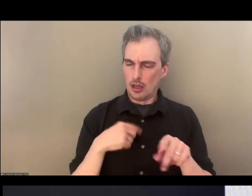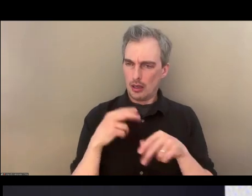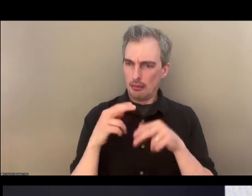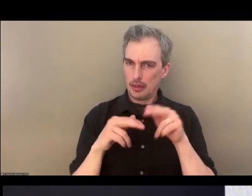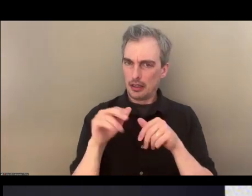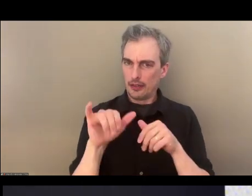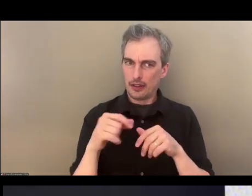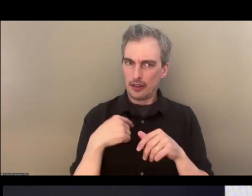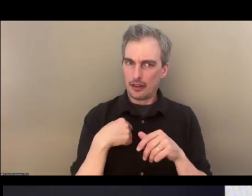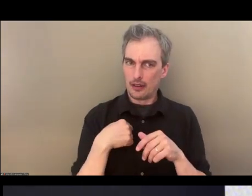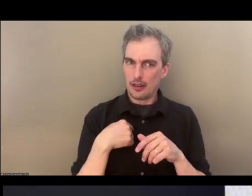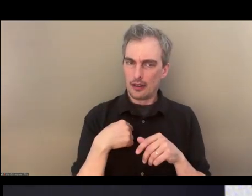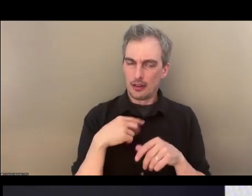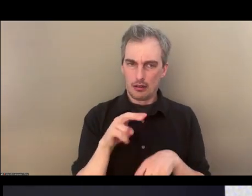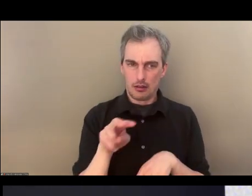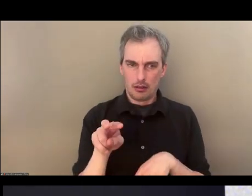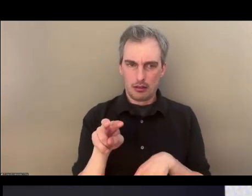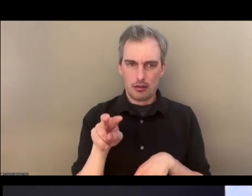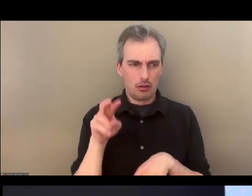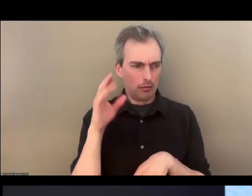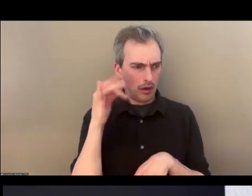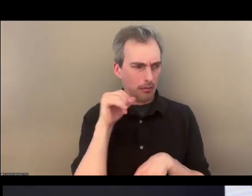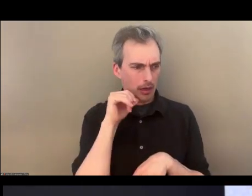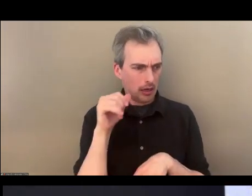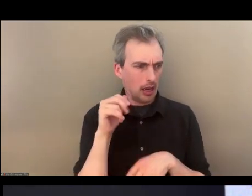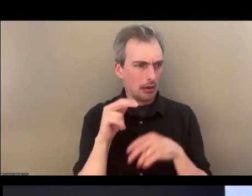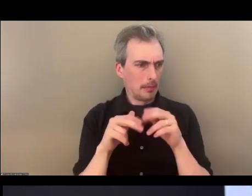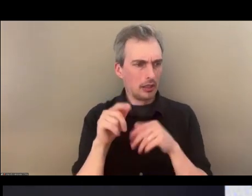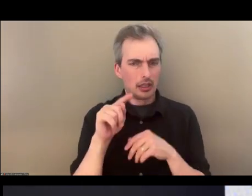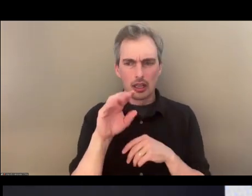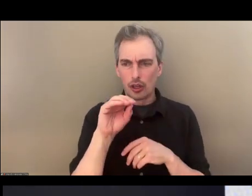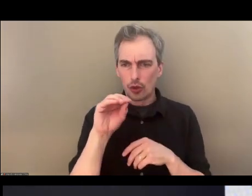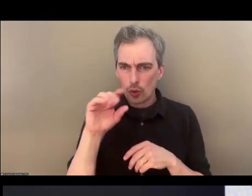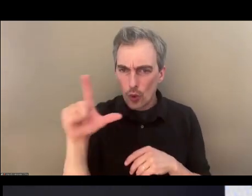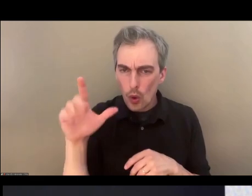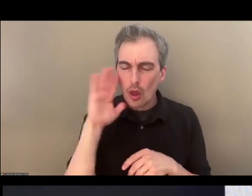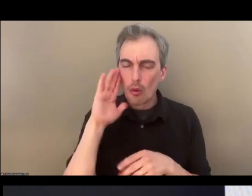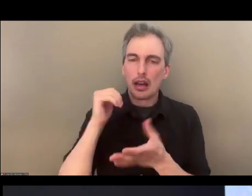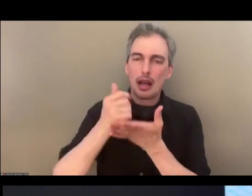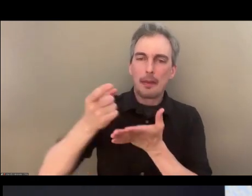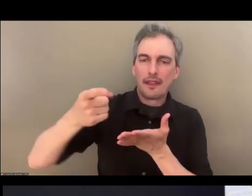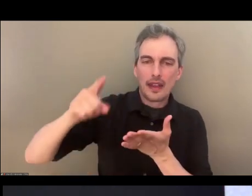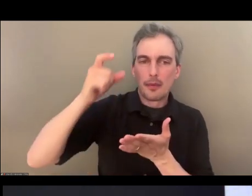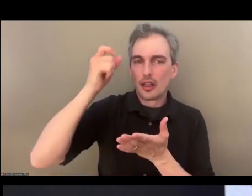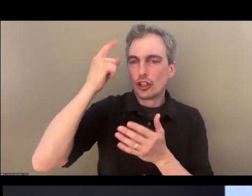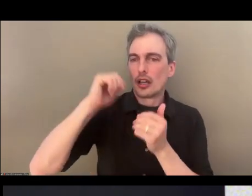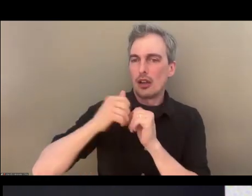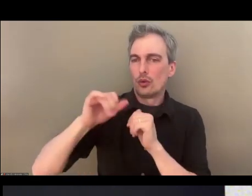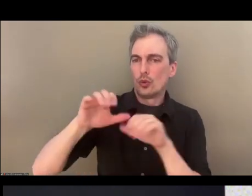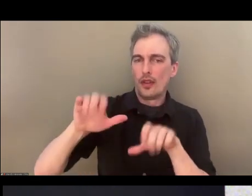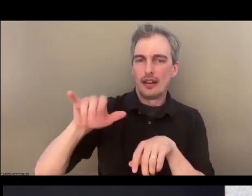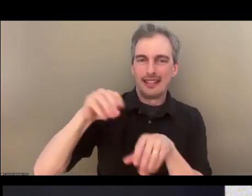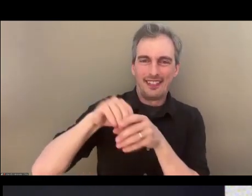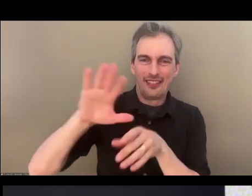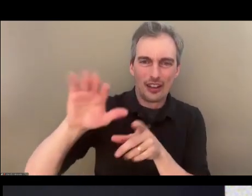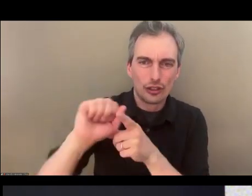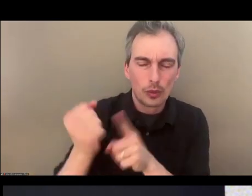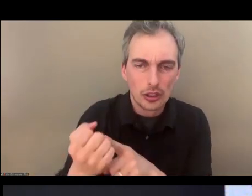tool that would help them understand how to do that in their situation? So when they go back to their desk, they can actually take the lesson I'll